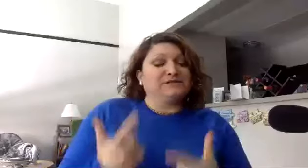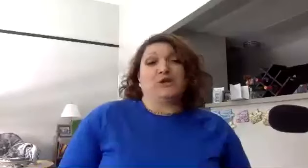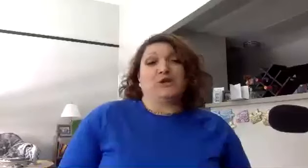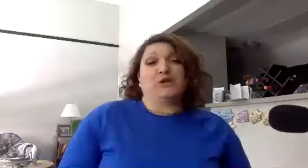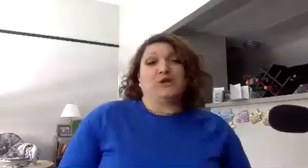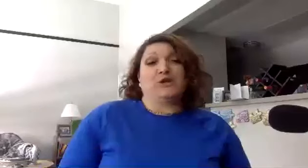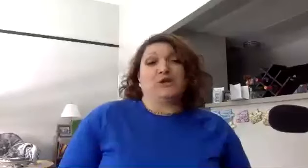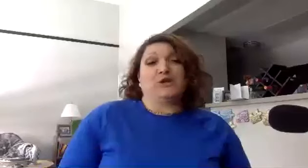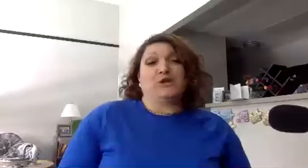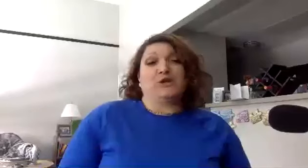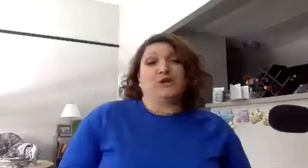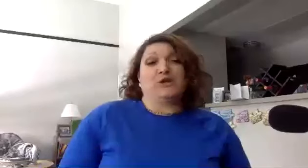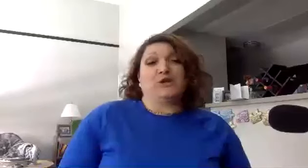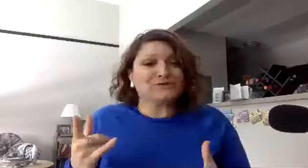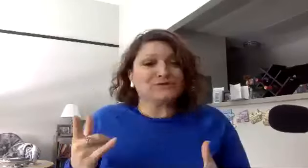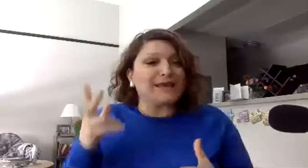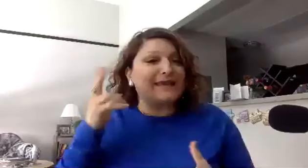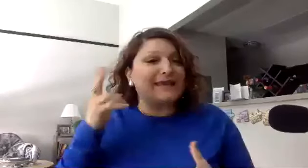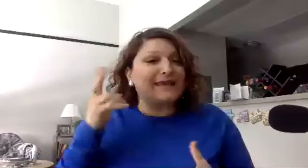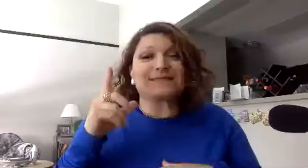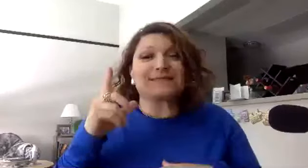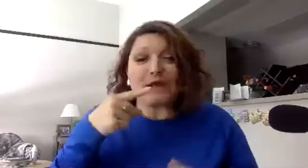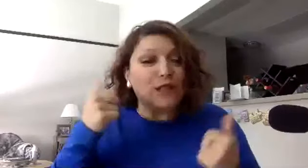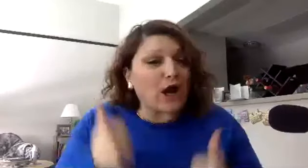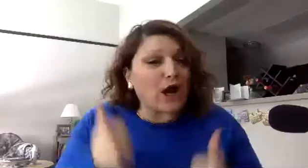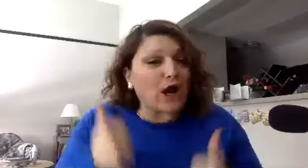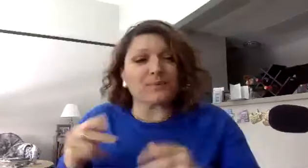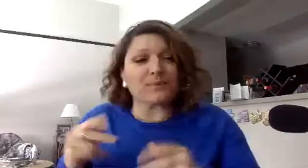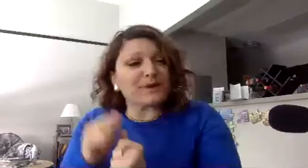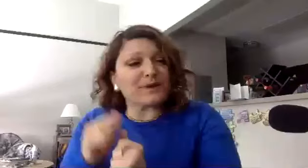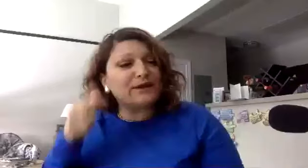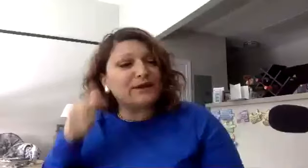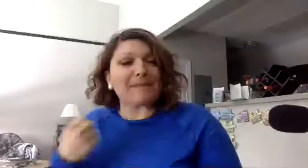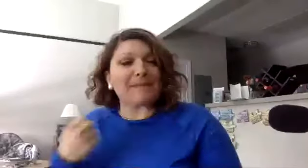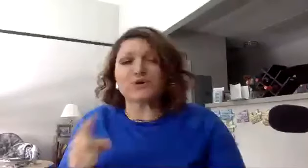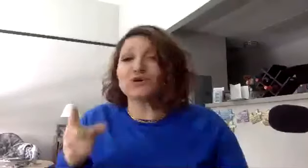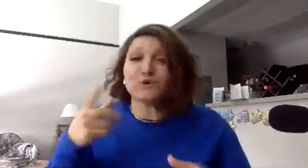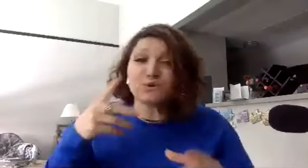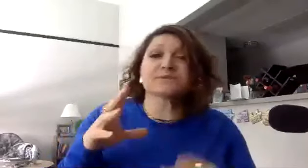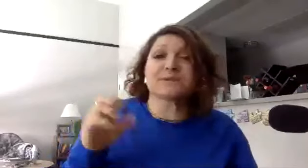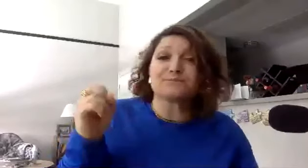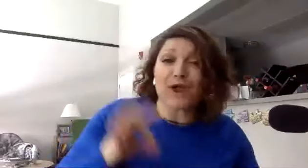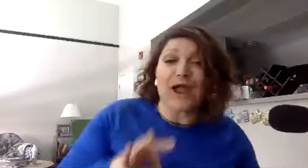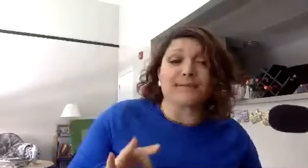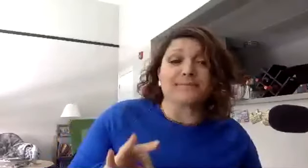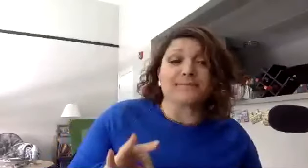to live independently -stay here where they hear a lot of people like you. Make sure you subscribe